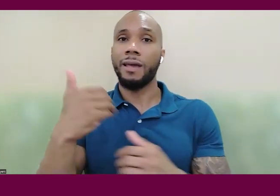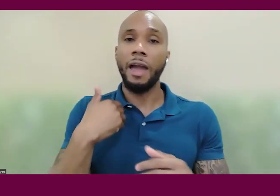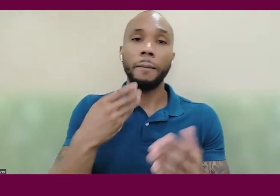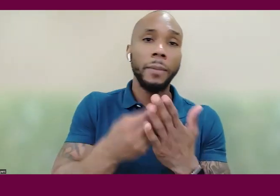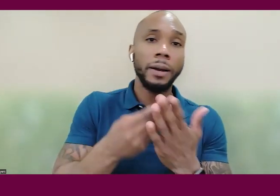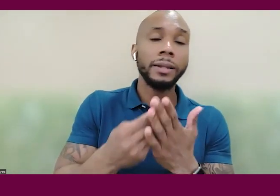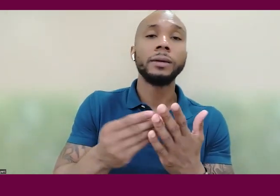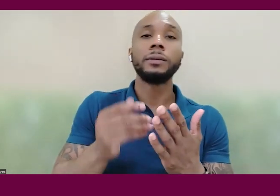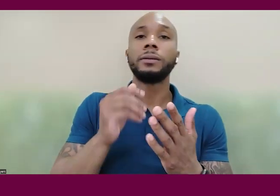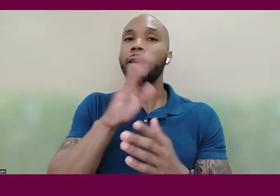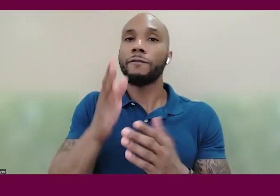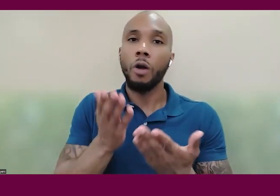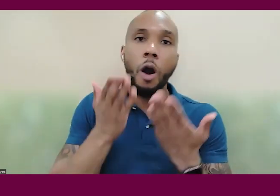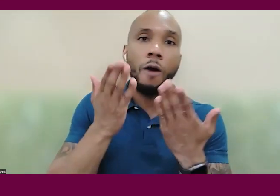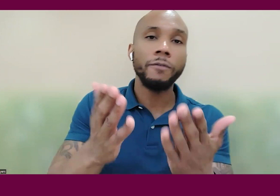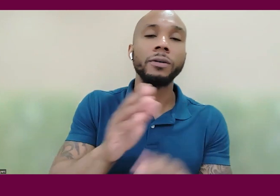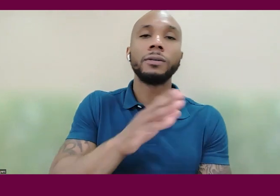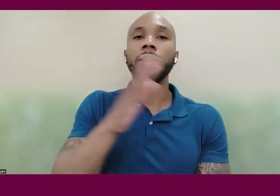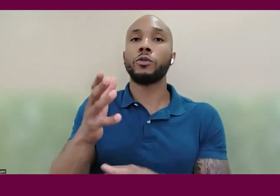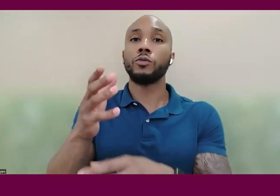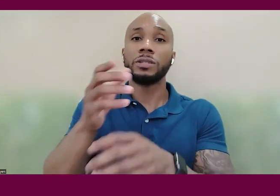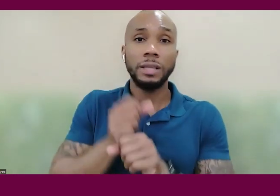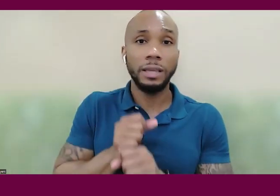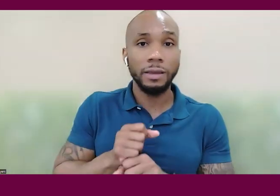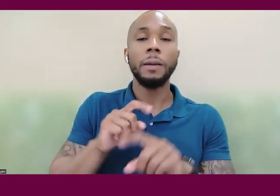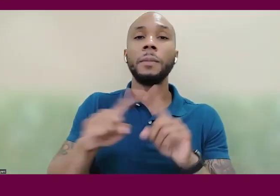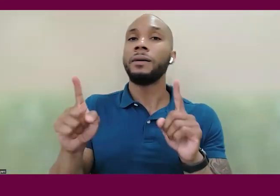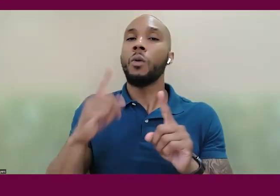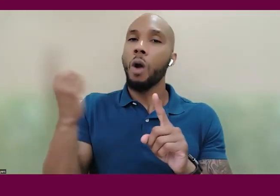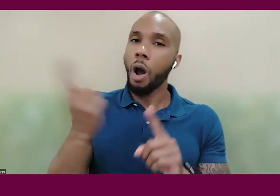offered no money, never got any money, but they never came out of those streets, either.